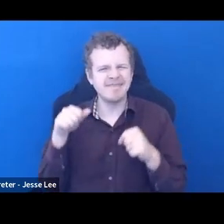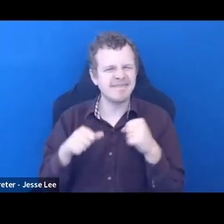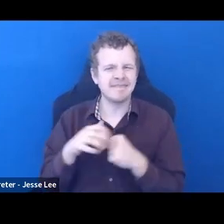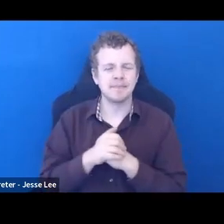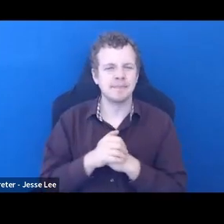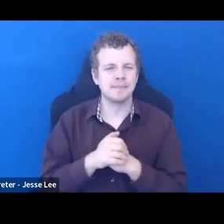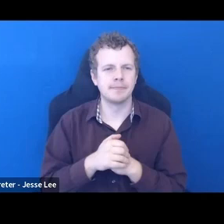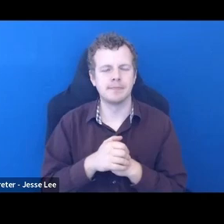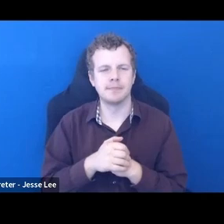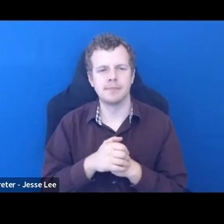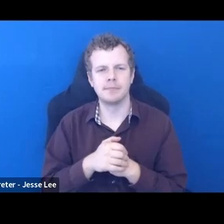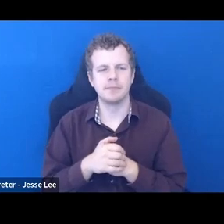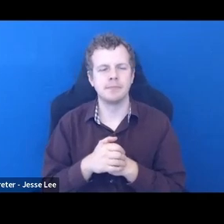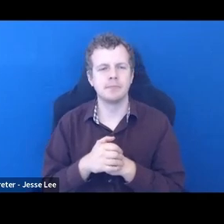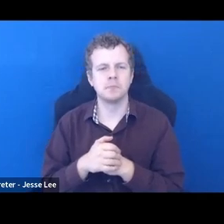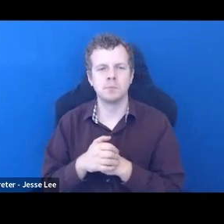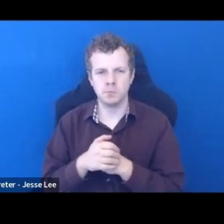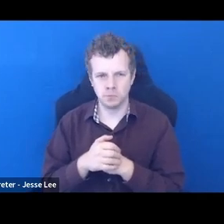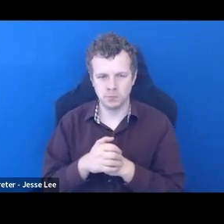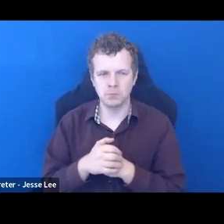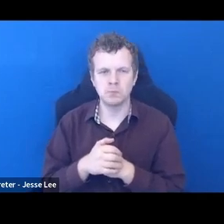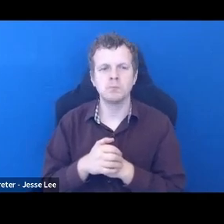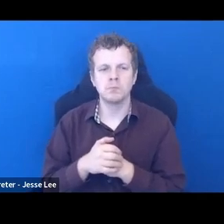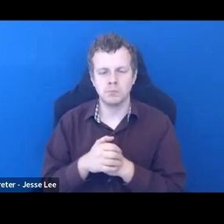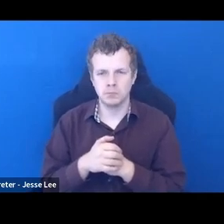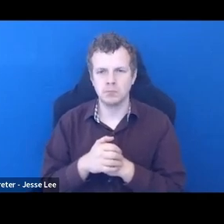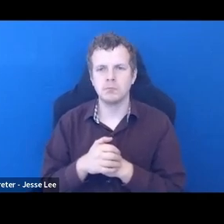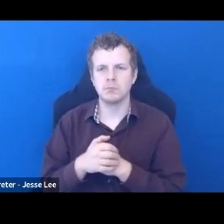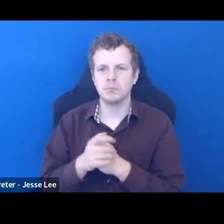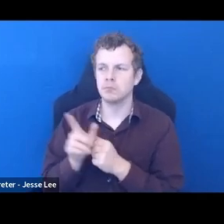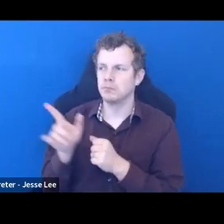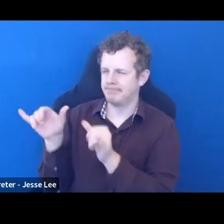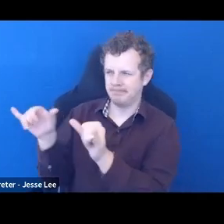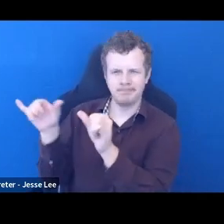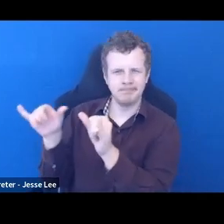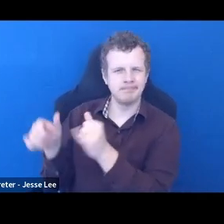So there were three sub - sub themes in the responses here.